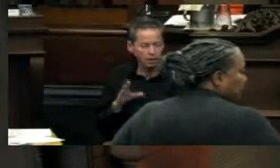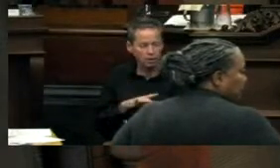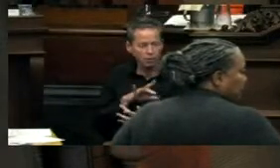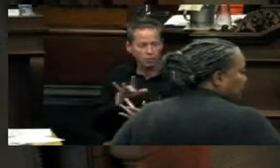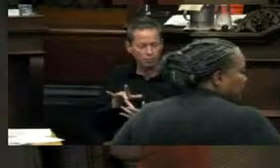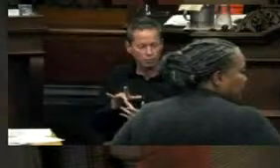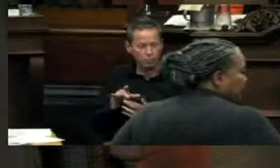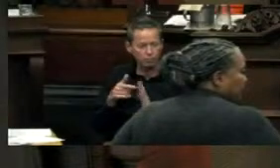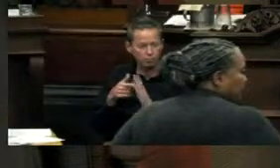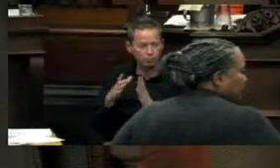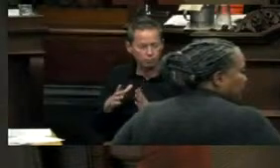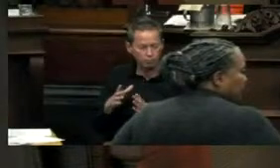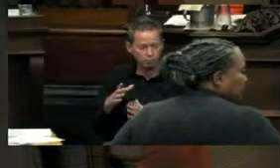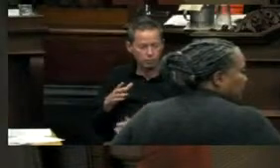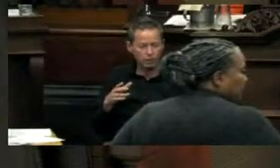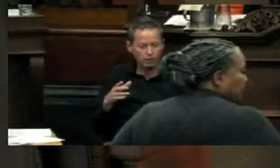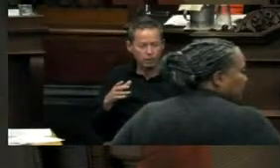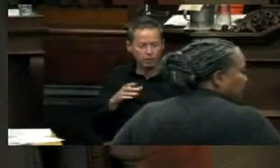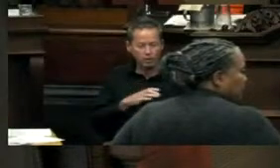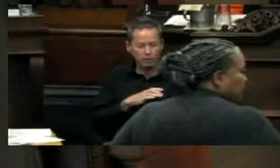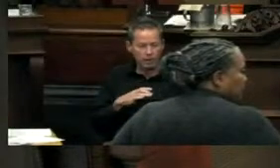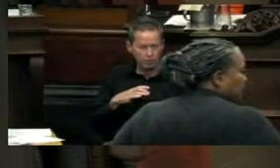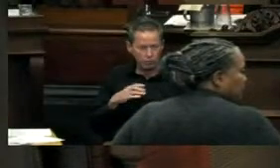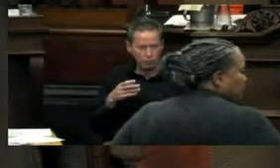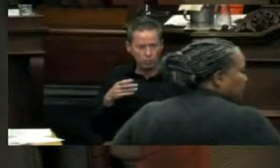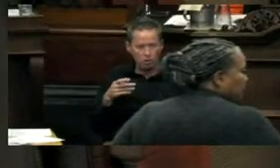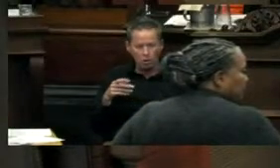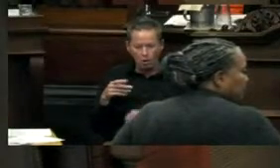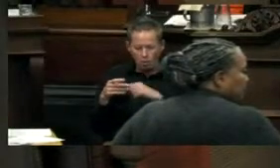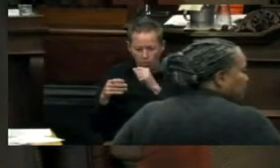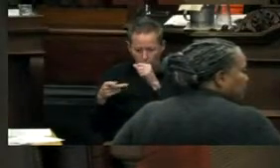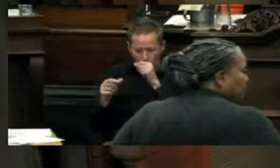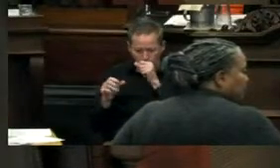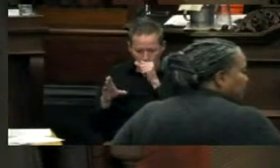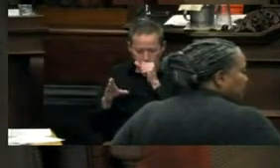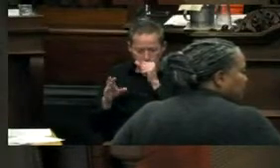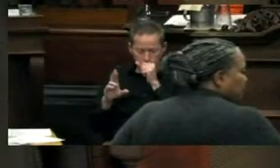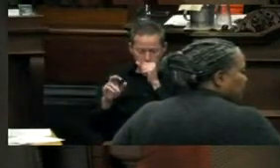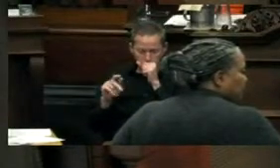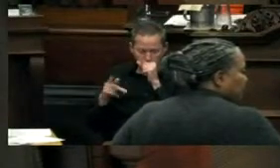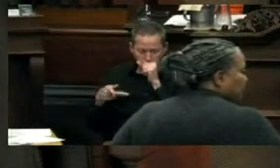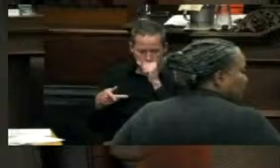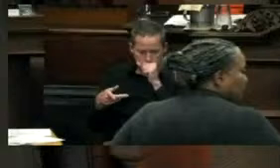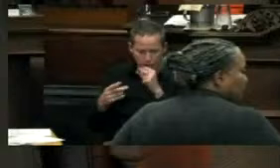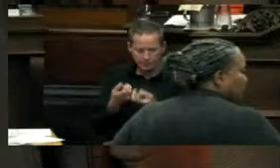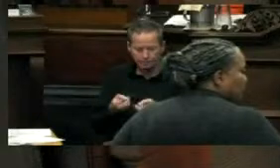counsel on that, that there'll be a reach out to